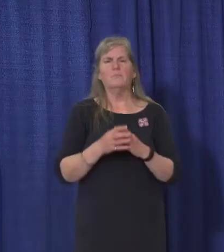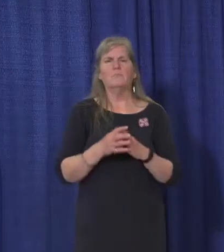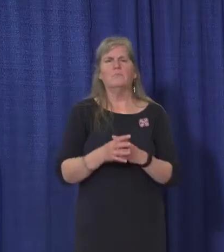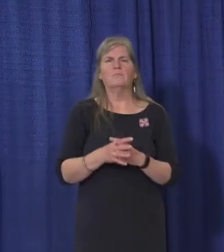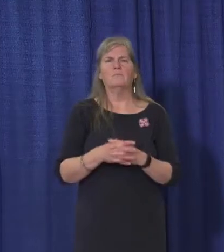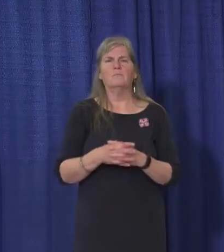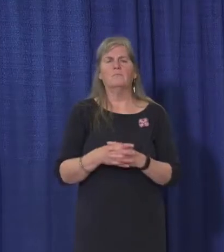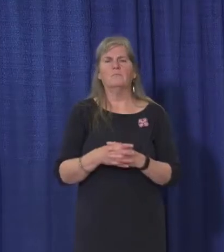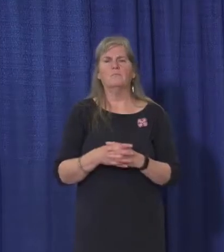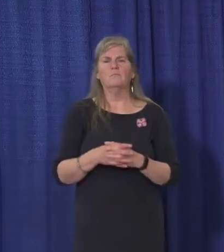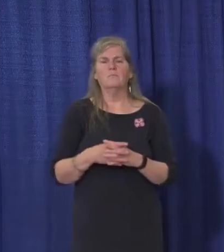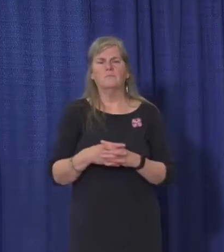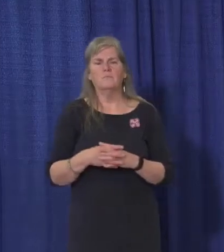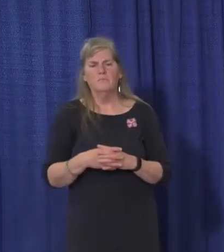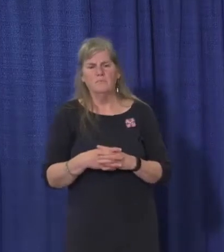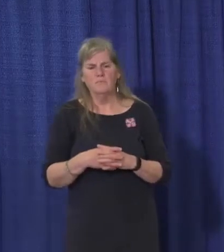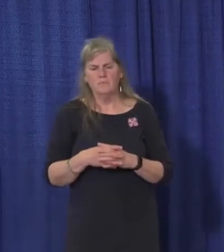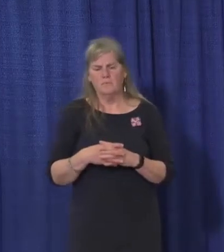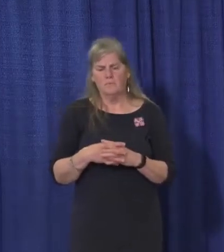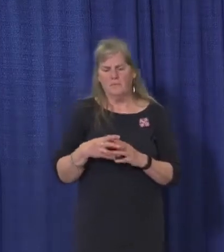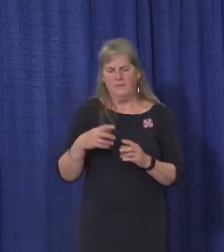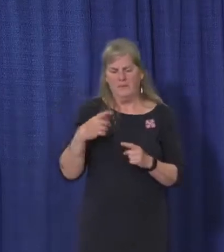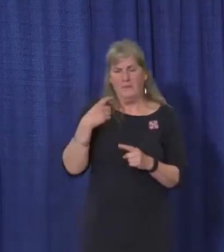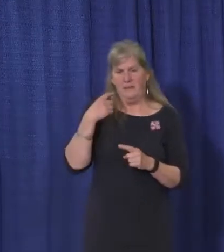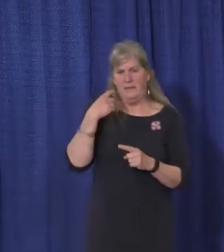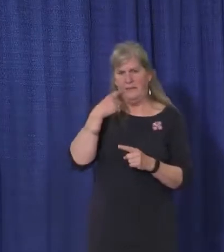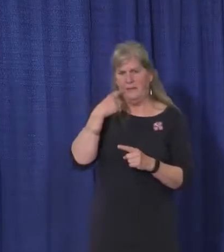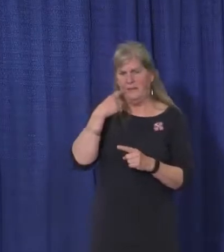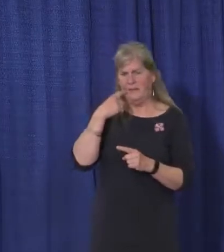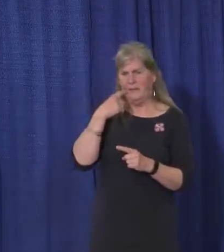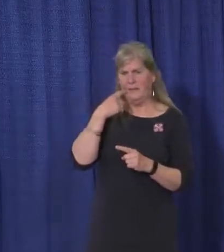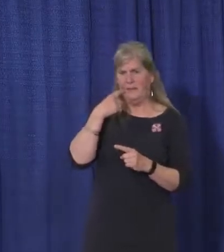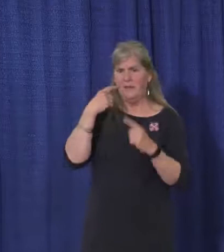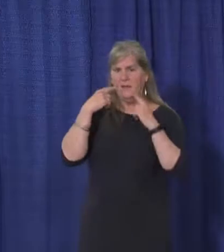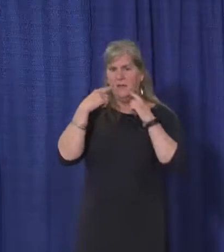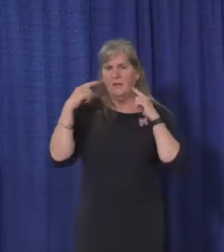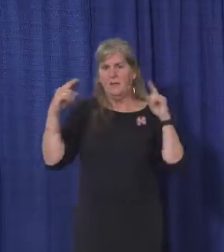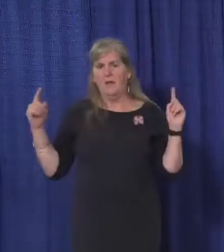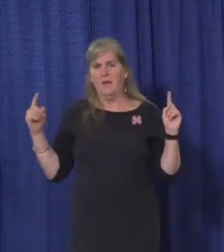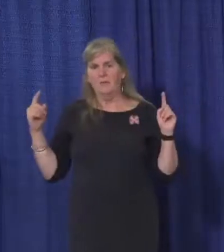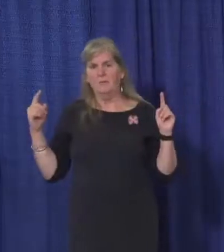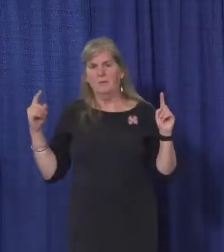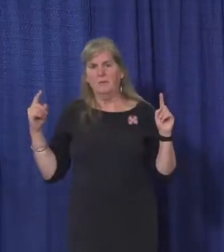I want to talk about the previous announcement -- the previous announcement we had